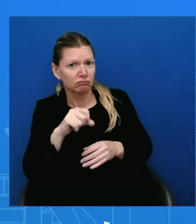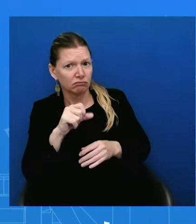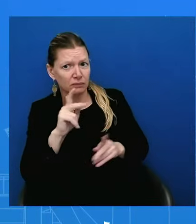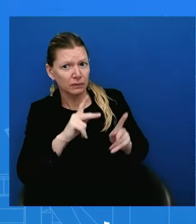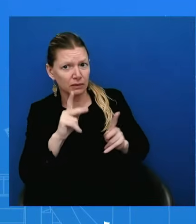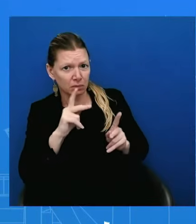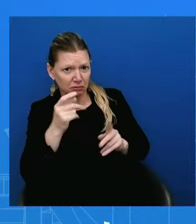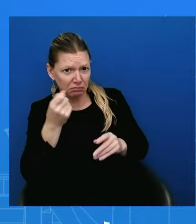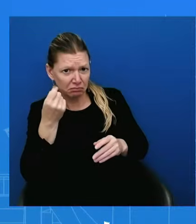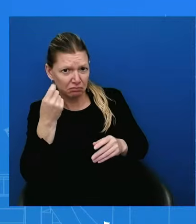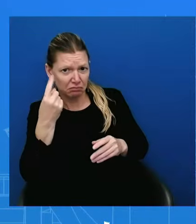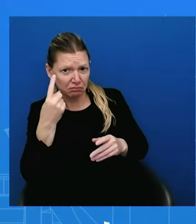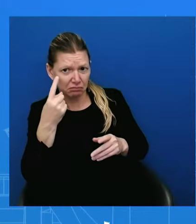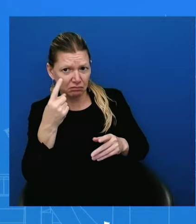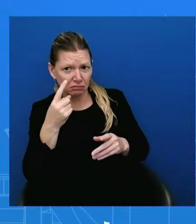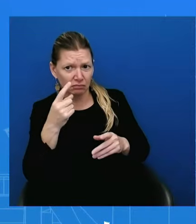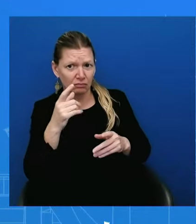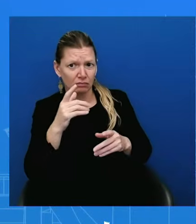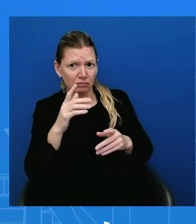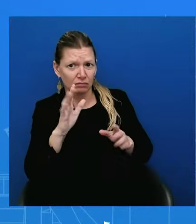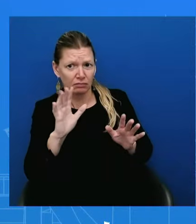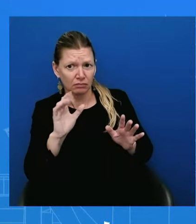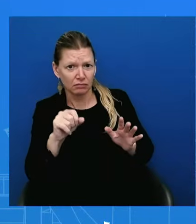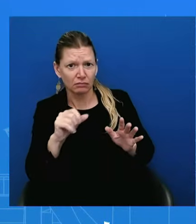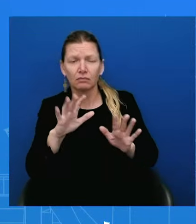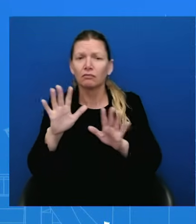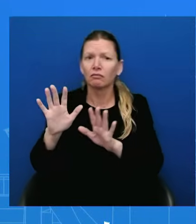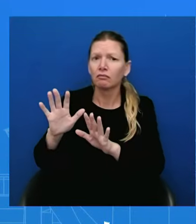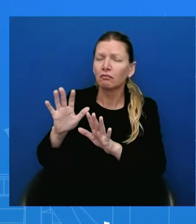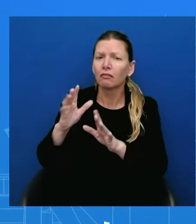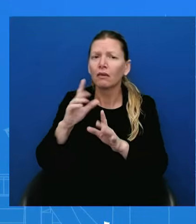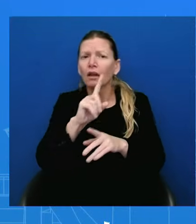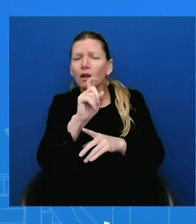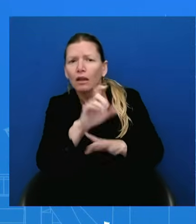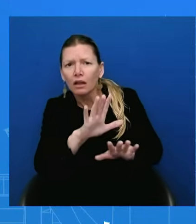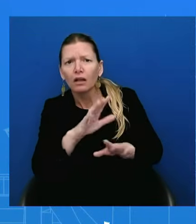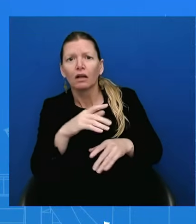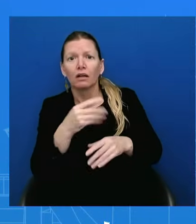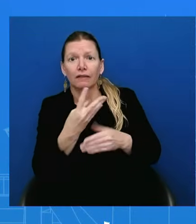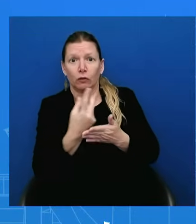had said multiple times that the president was not going to leave the race. He ultimately did. Ms. Jean-Pierre: Yeah. The Press: You’ve also said several times that --